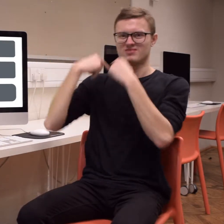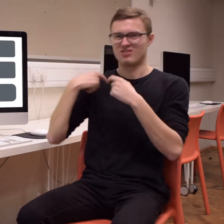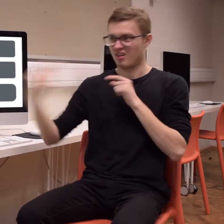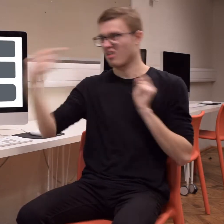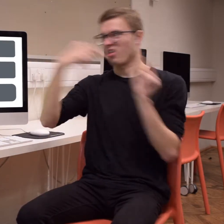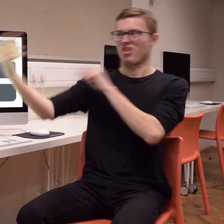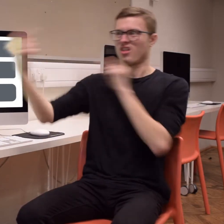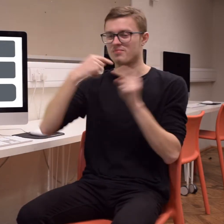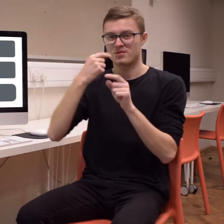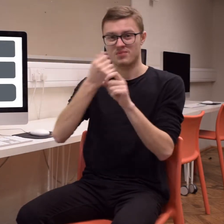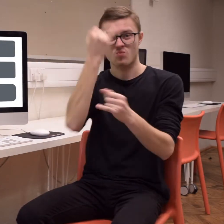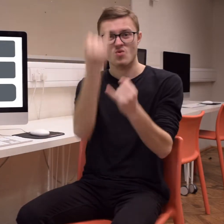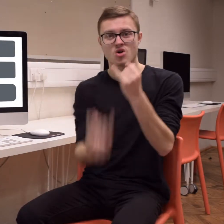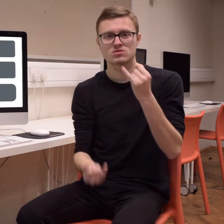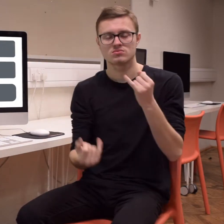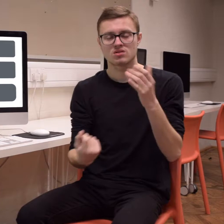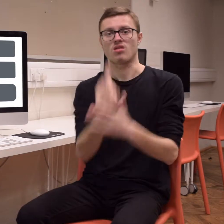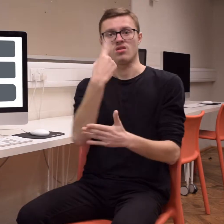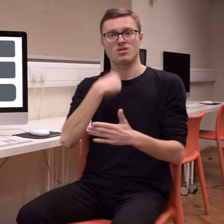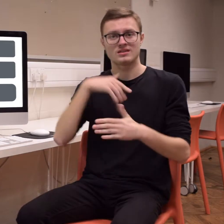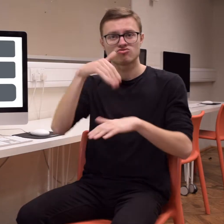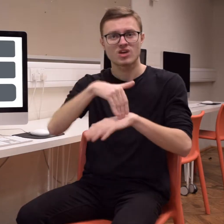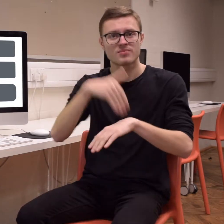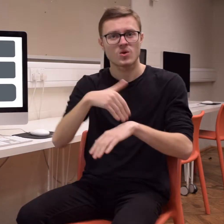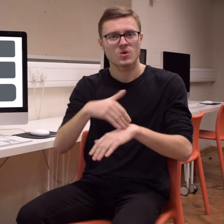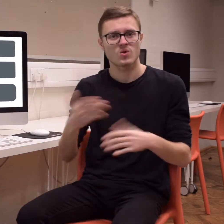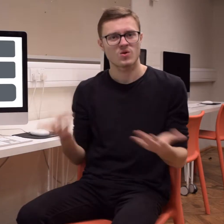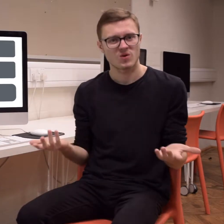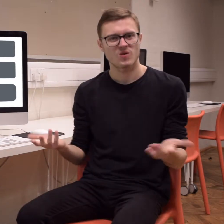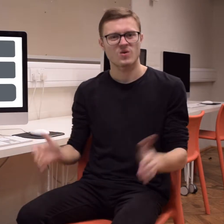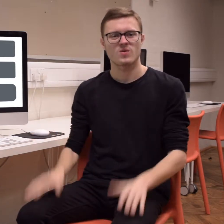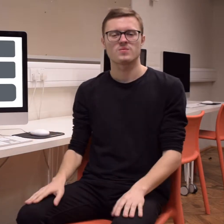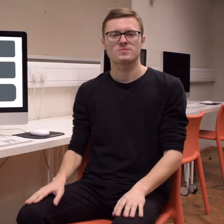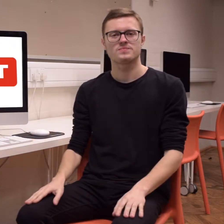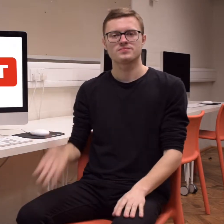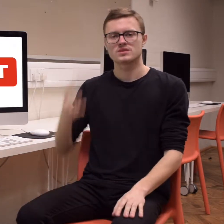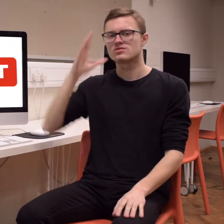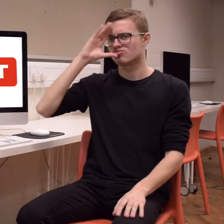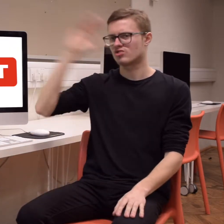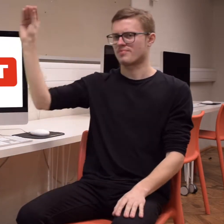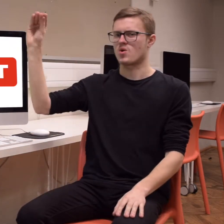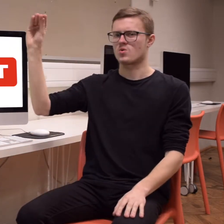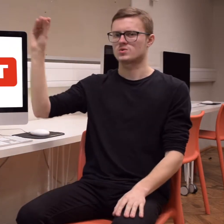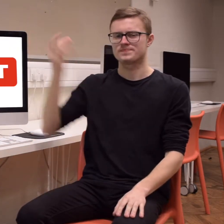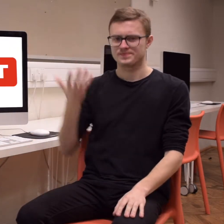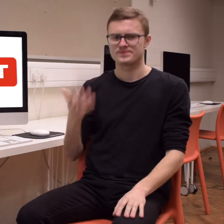over you - you don’t want to empower a bully. If you do this it might only make things worse or get you in trouble.